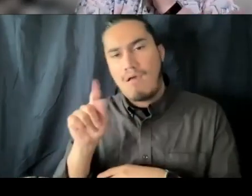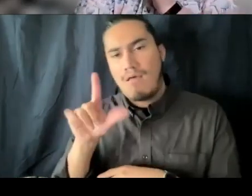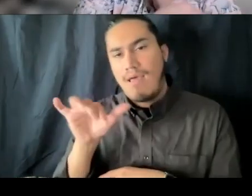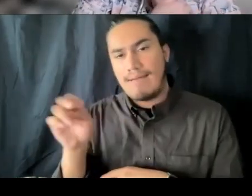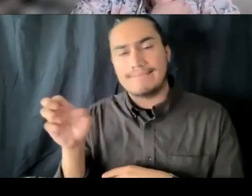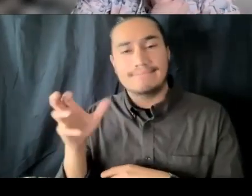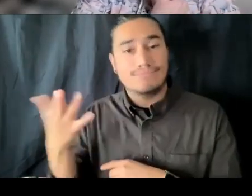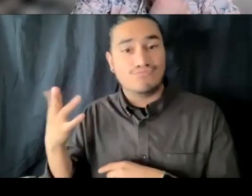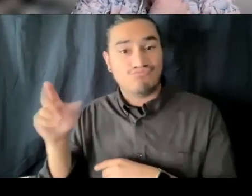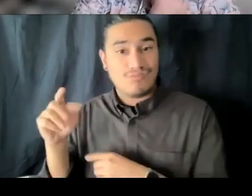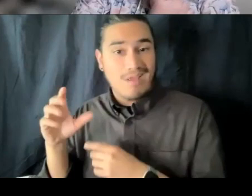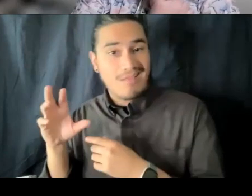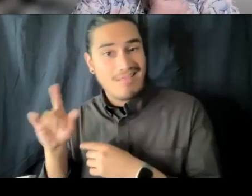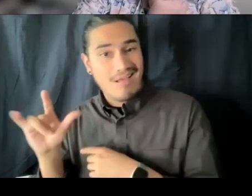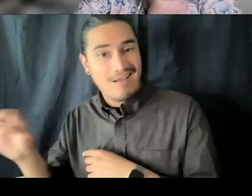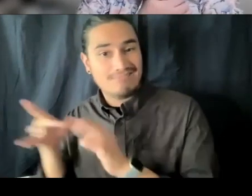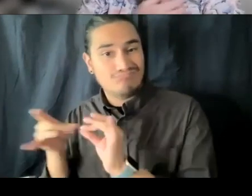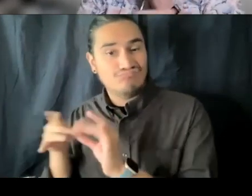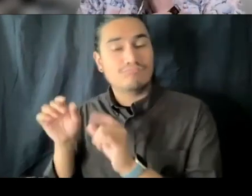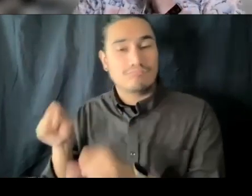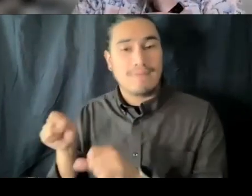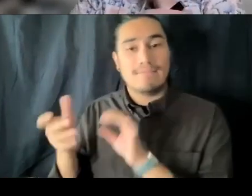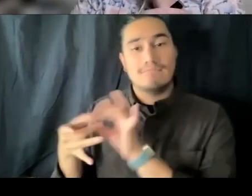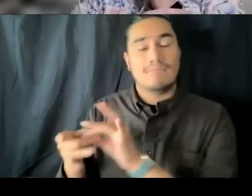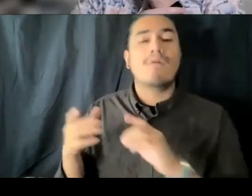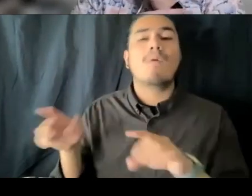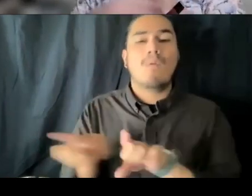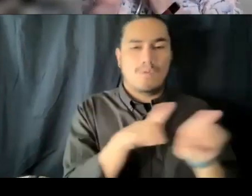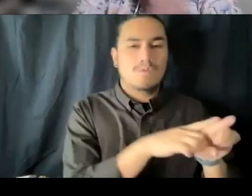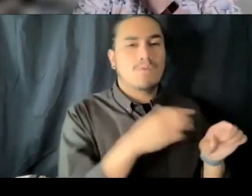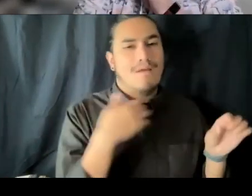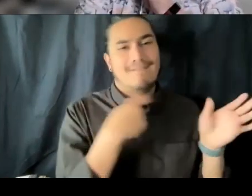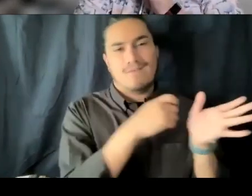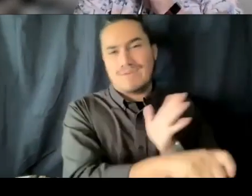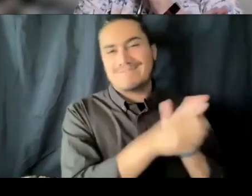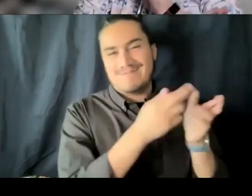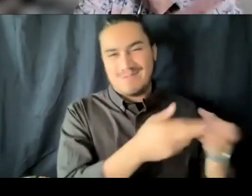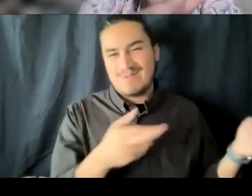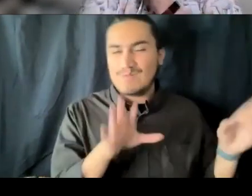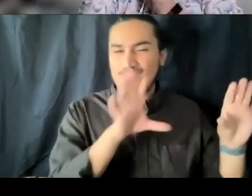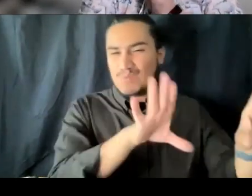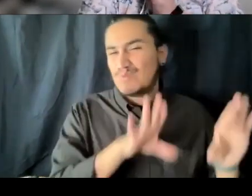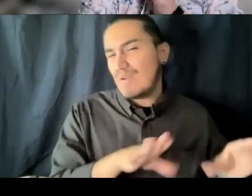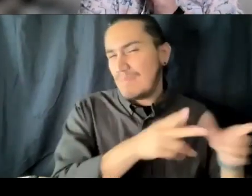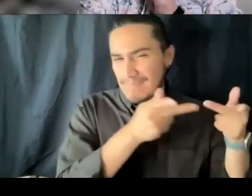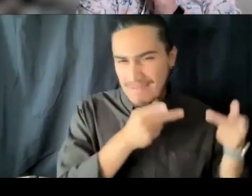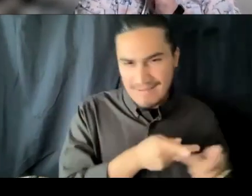they also have written resources. So this is a great place for statistics